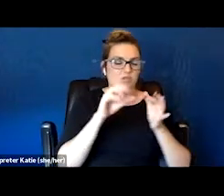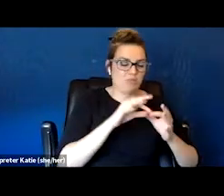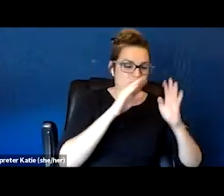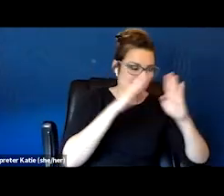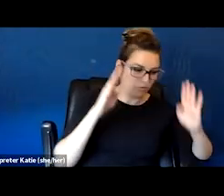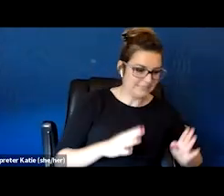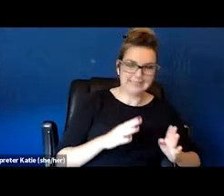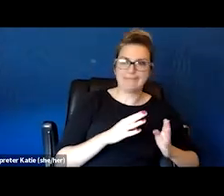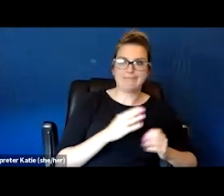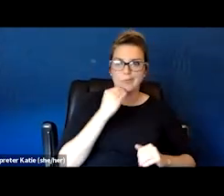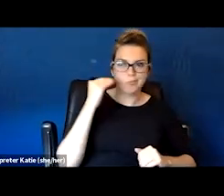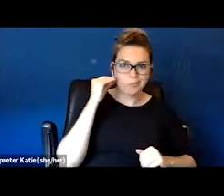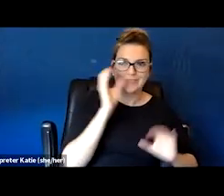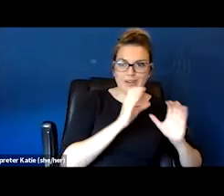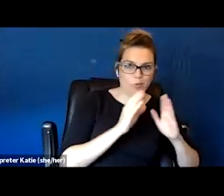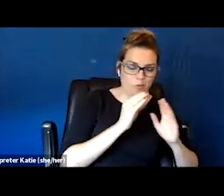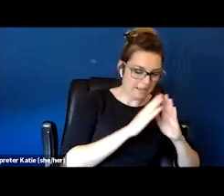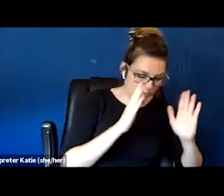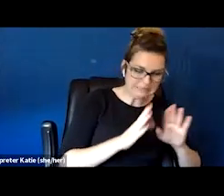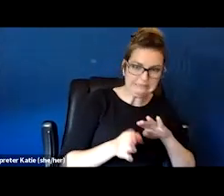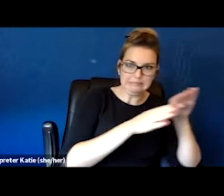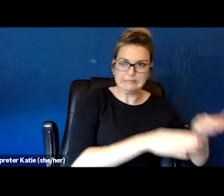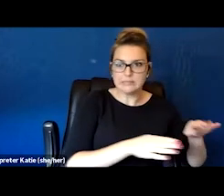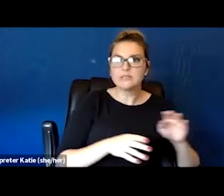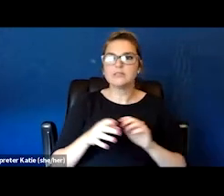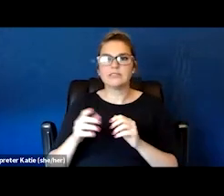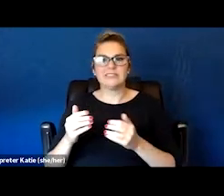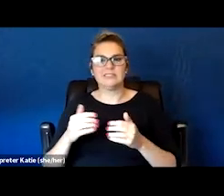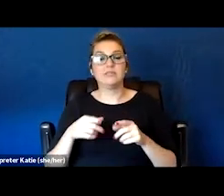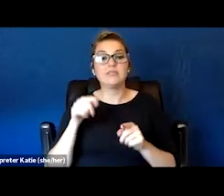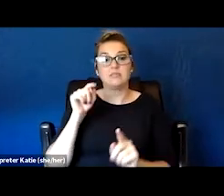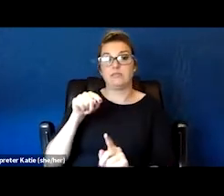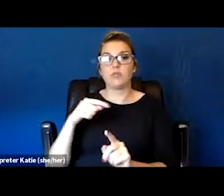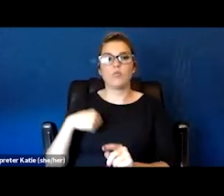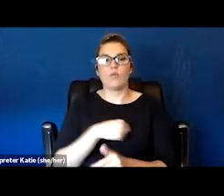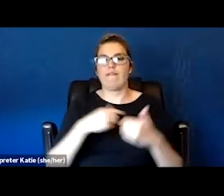So we have a data warehouse in our community, and that's really just data sharing